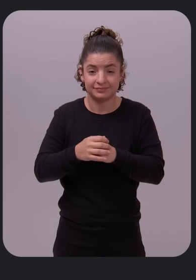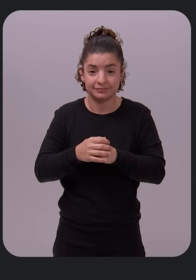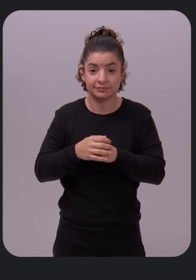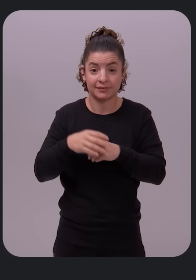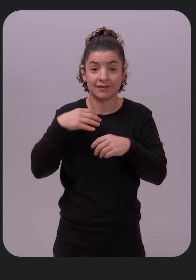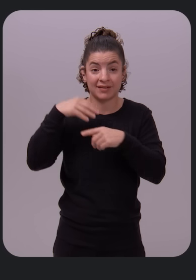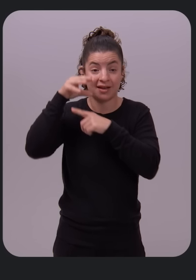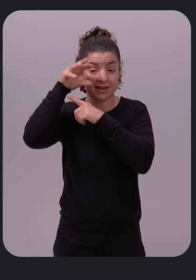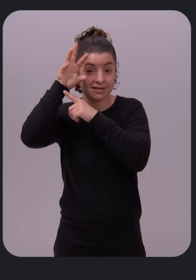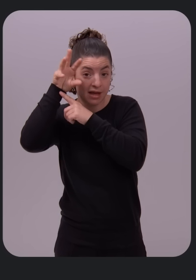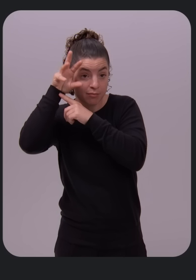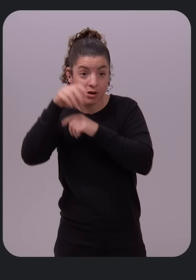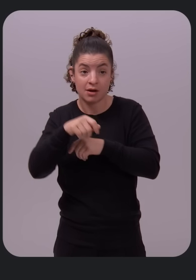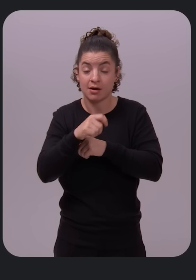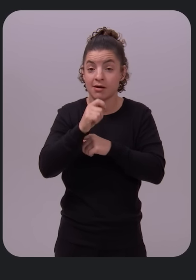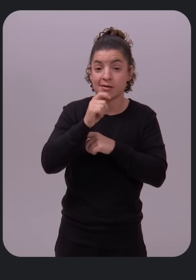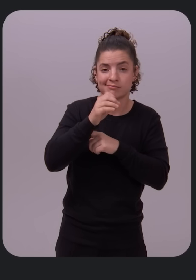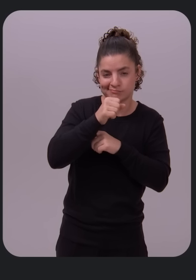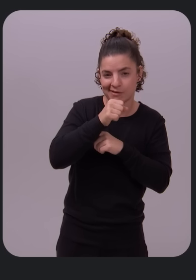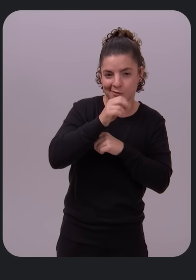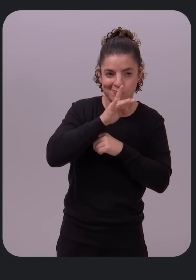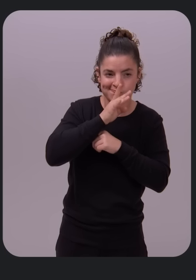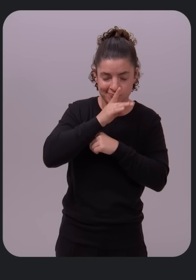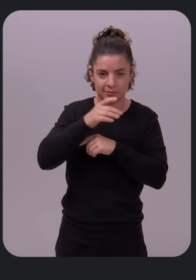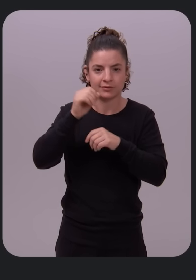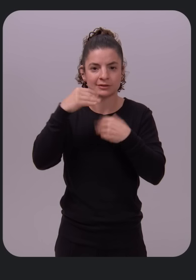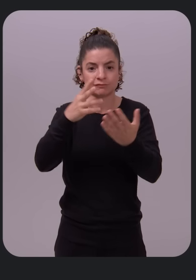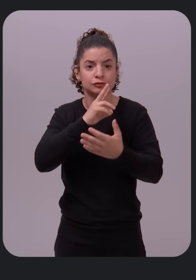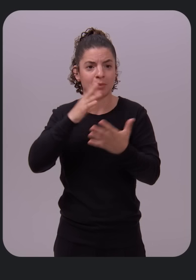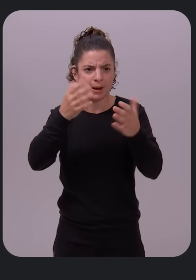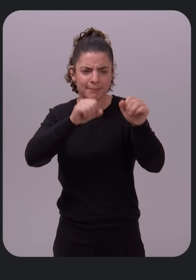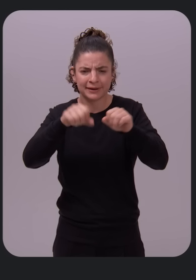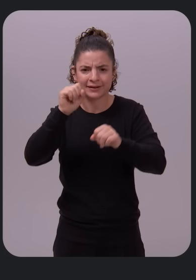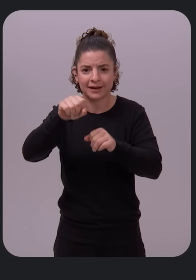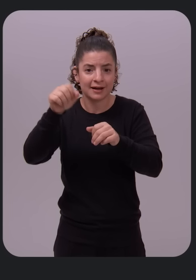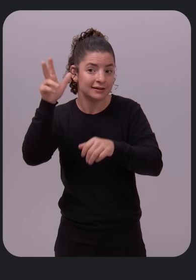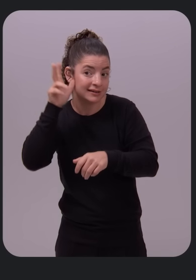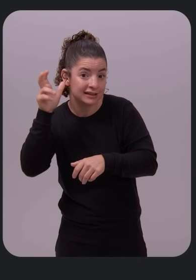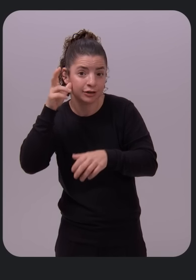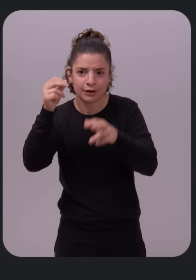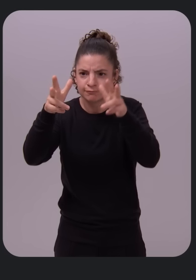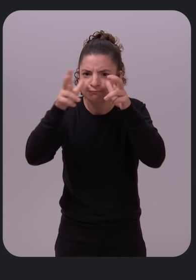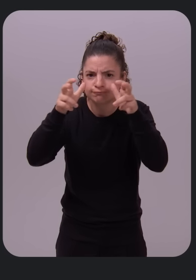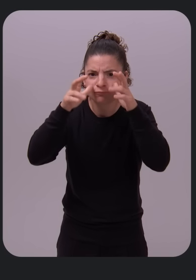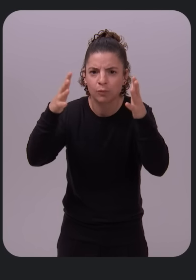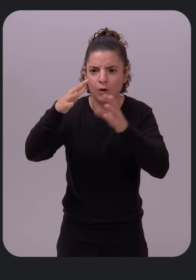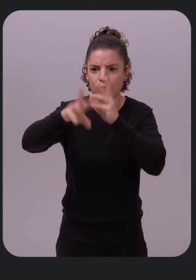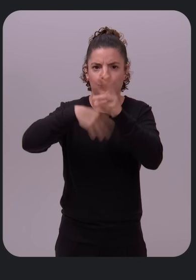A camera and microphones give Gemini the ability to see and hear the world.